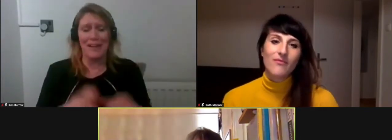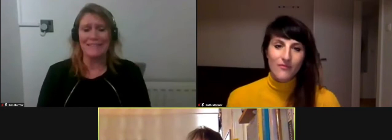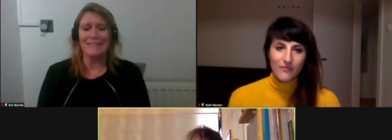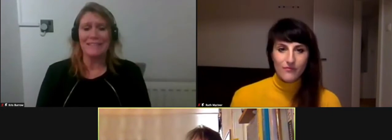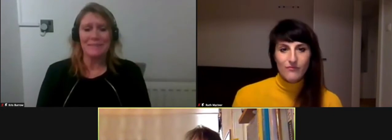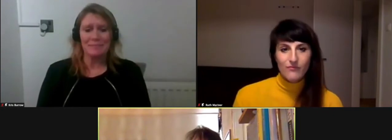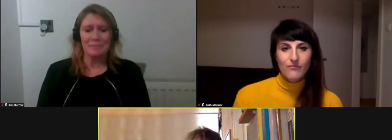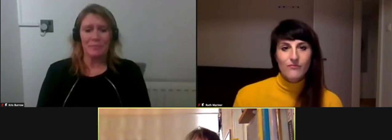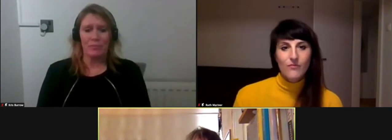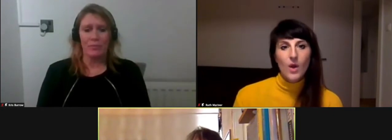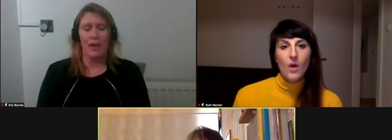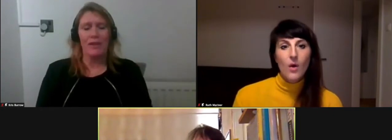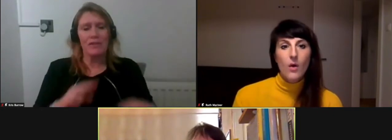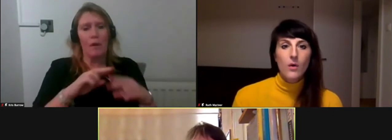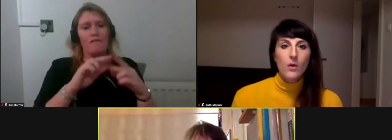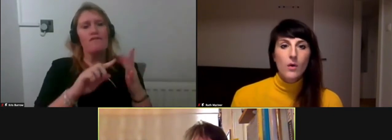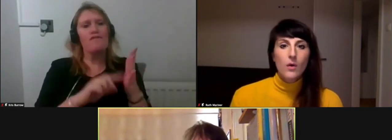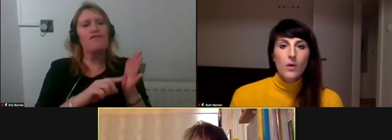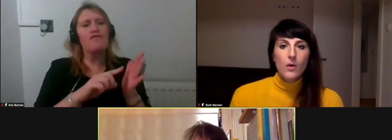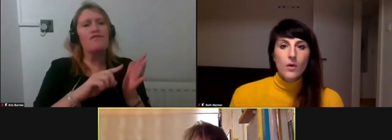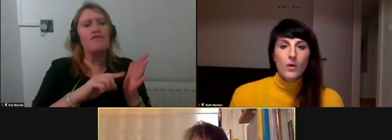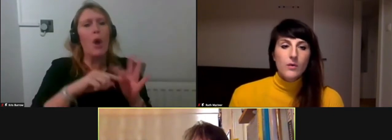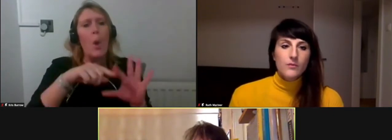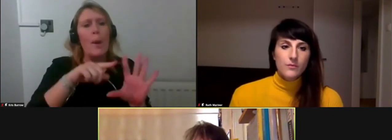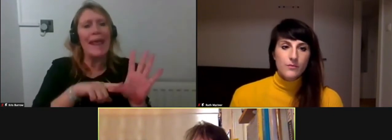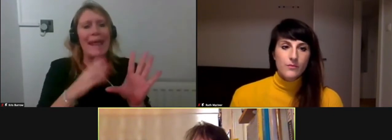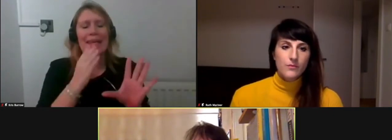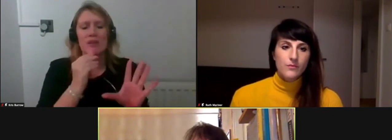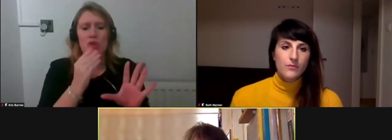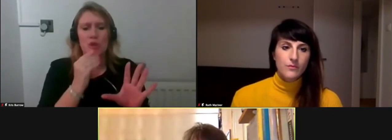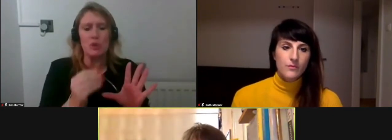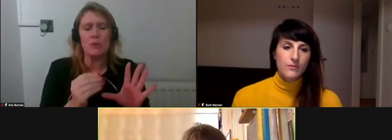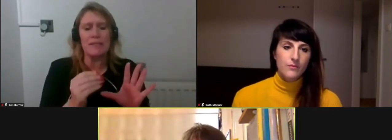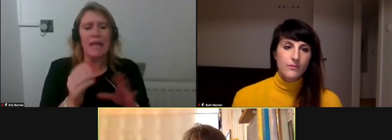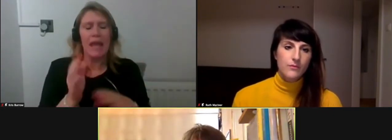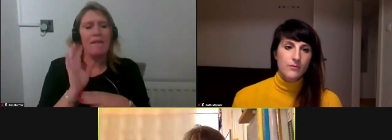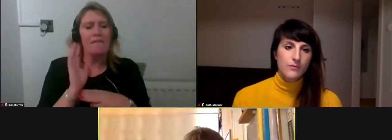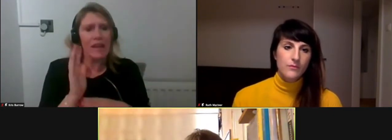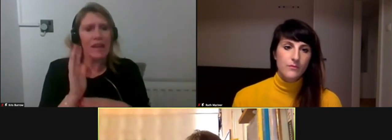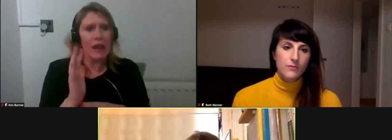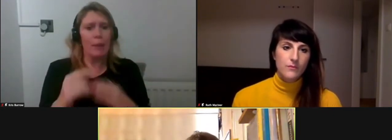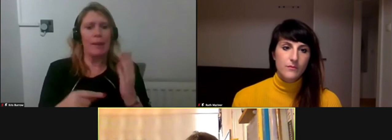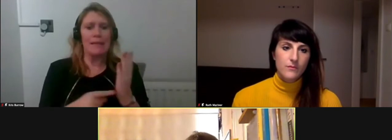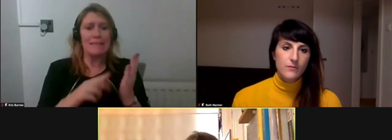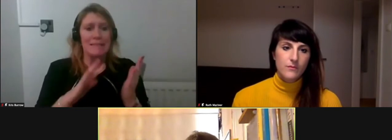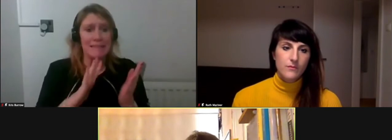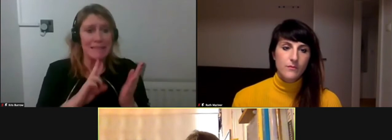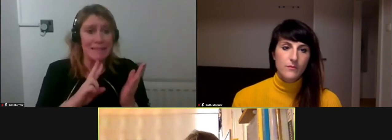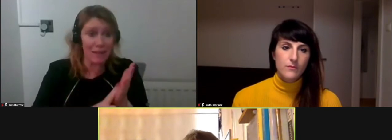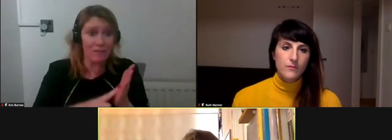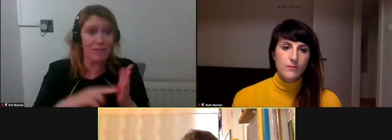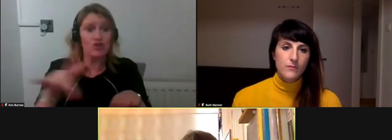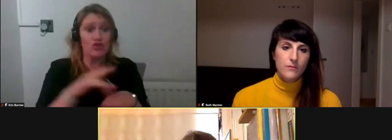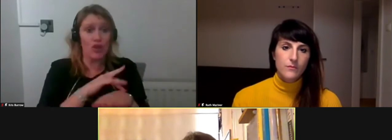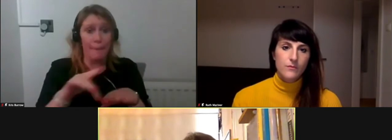Foley is used, as I said earlier, in film and TV dramas, we have to recreate